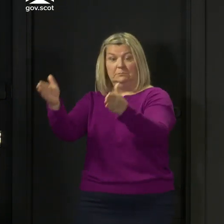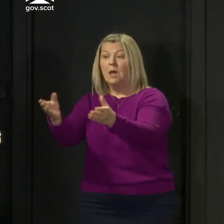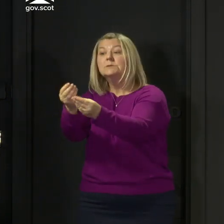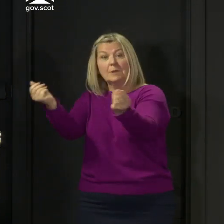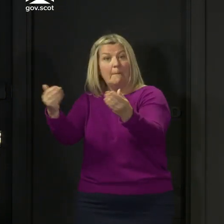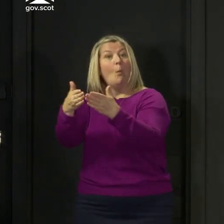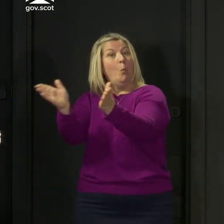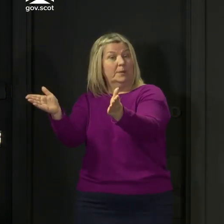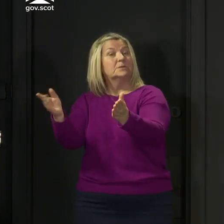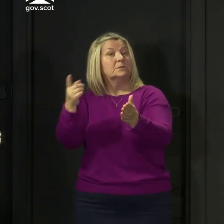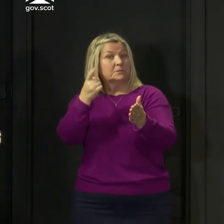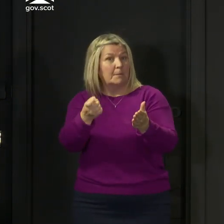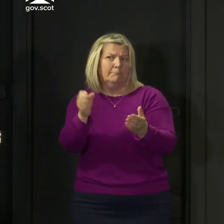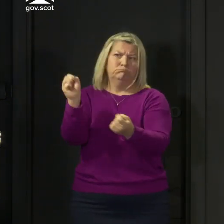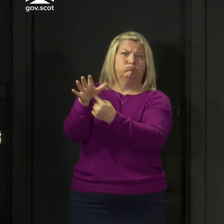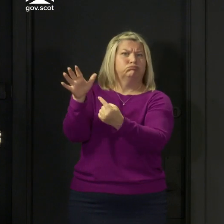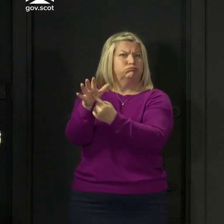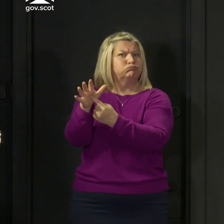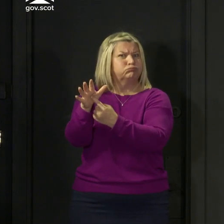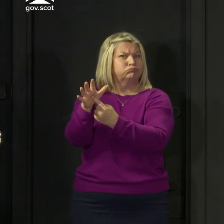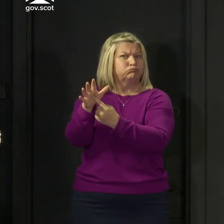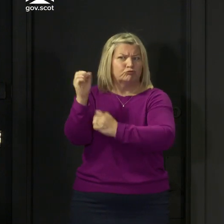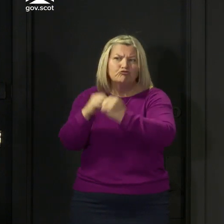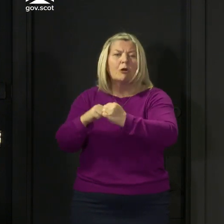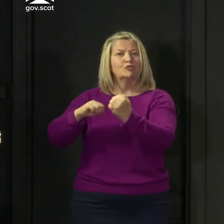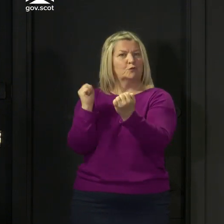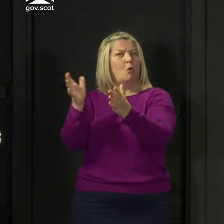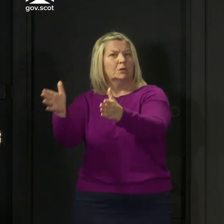because they are crucial to the critical infrastructure of the country, keeping food on the table